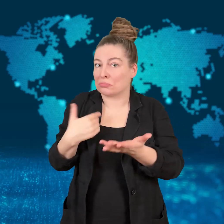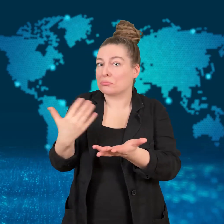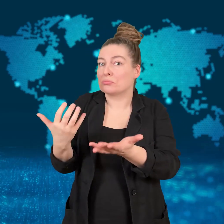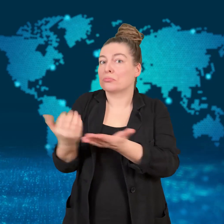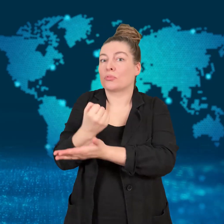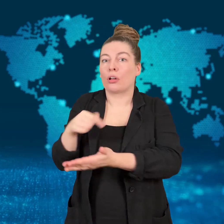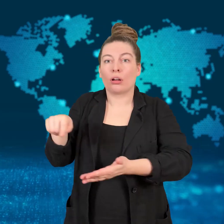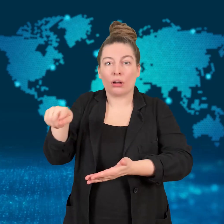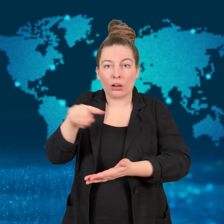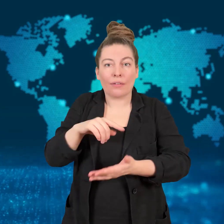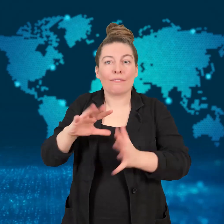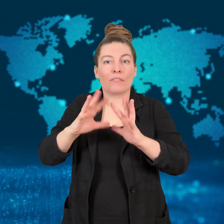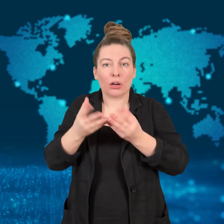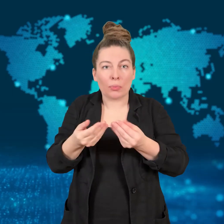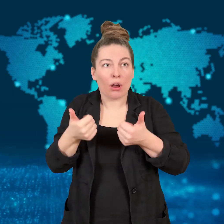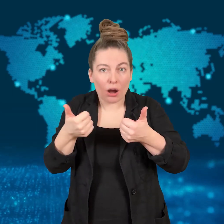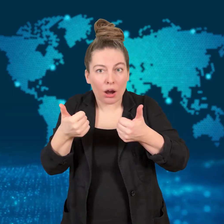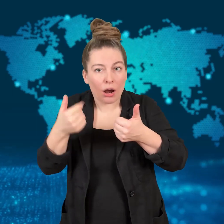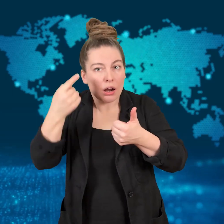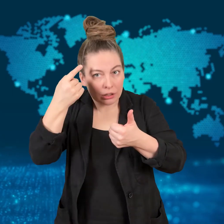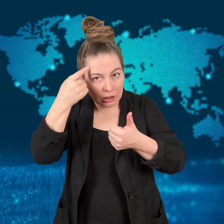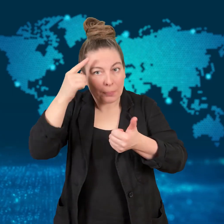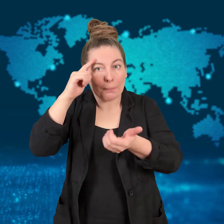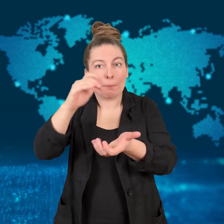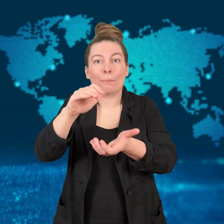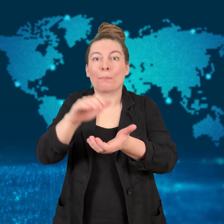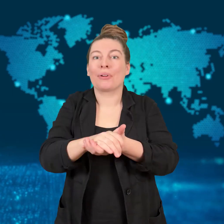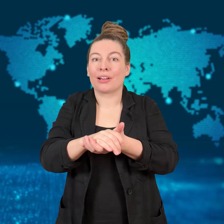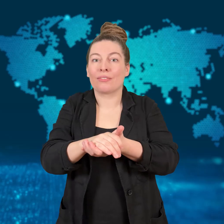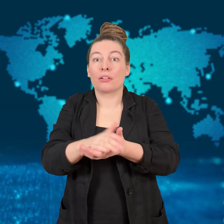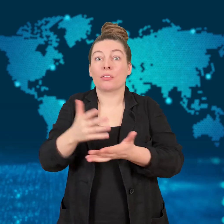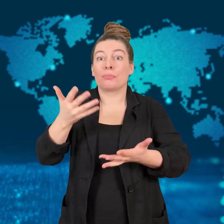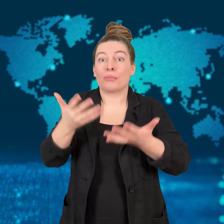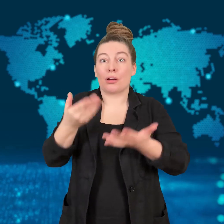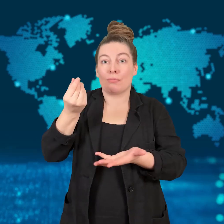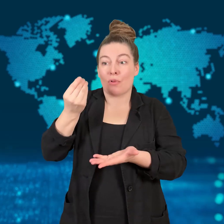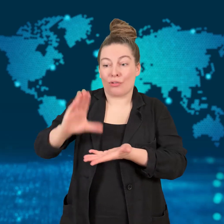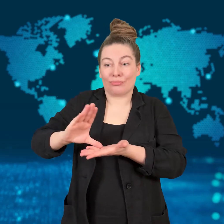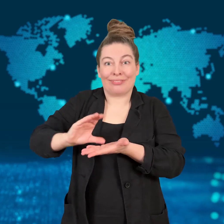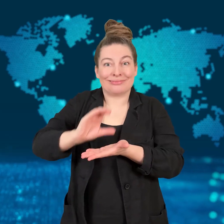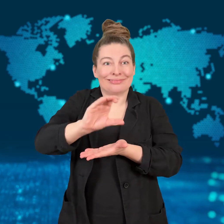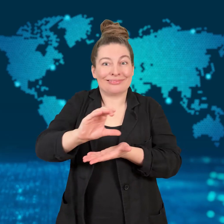leave their home country.